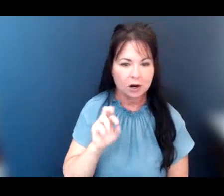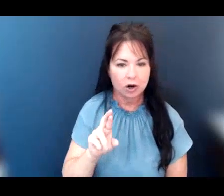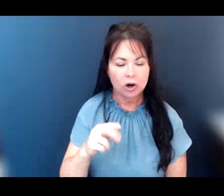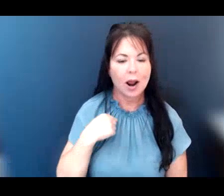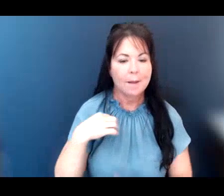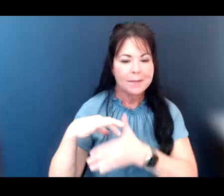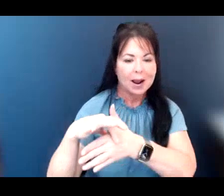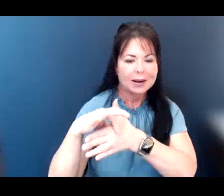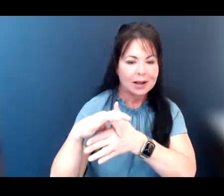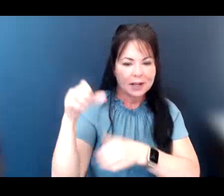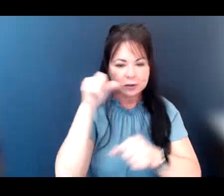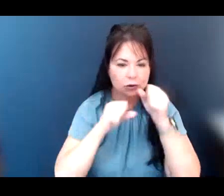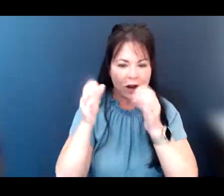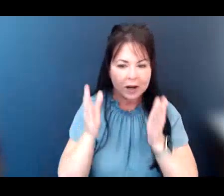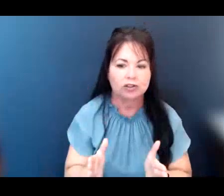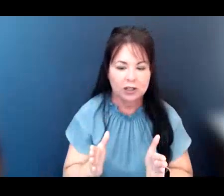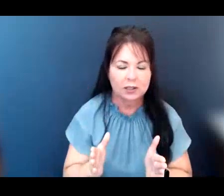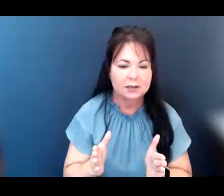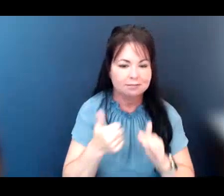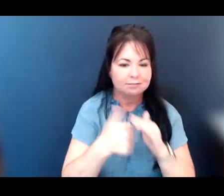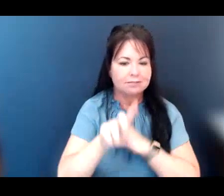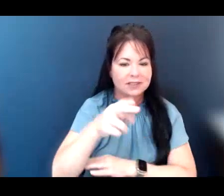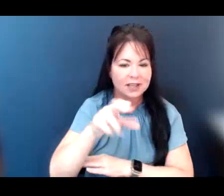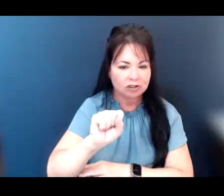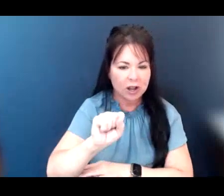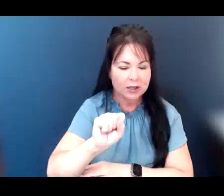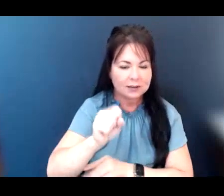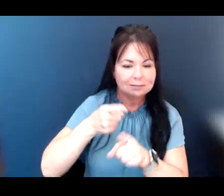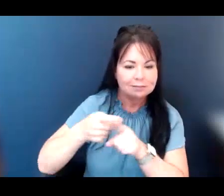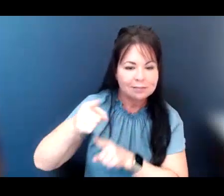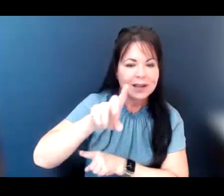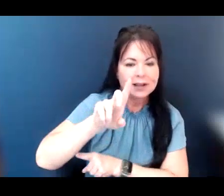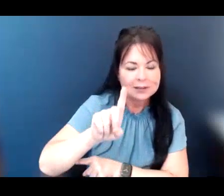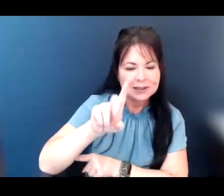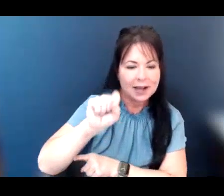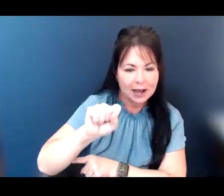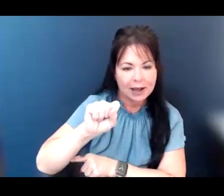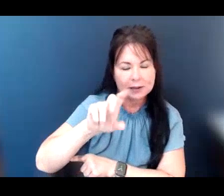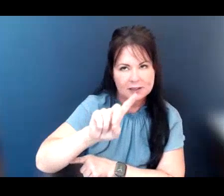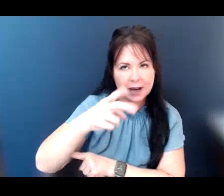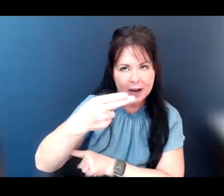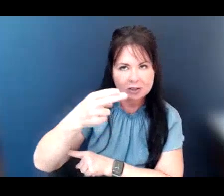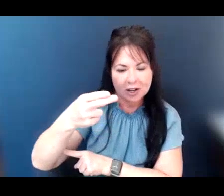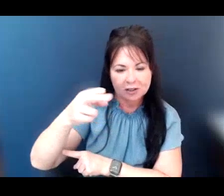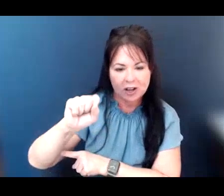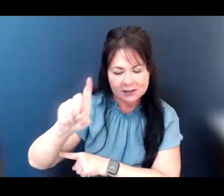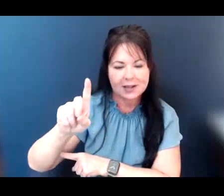of Human Services in the disability services division. I'm a white woman. I have short blonde hair.